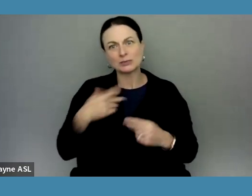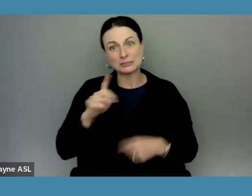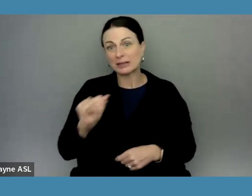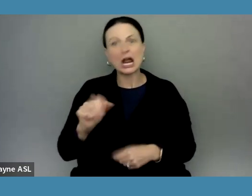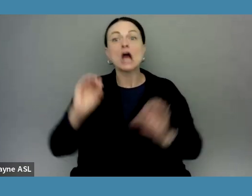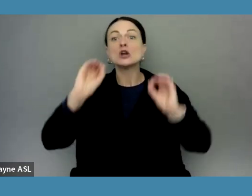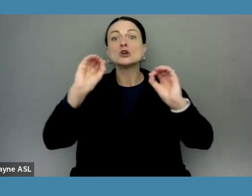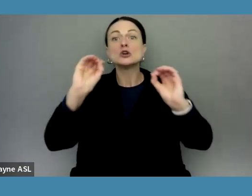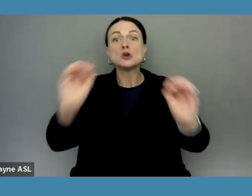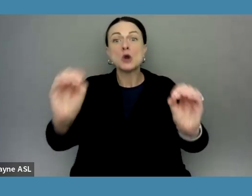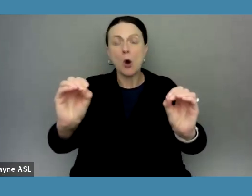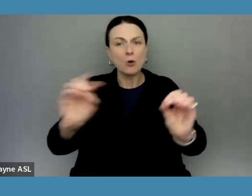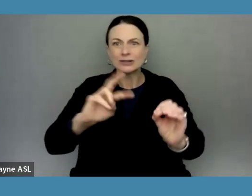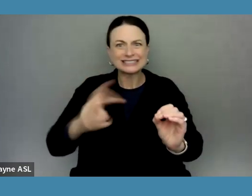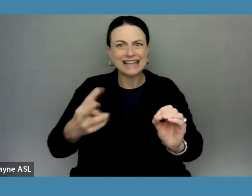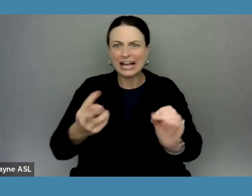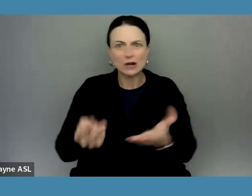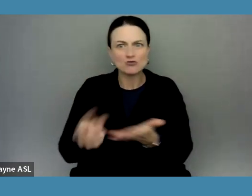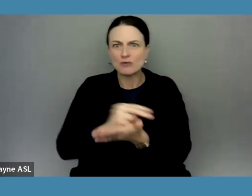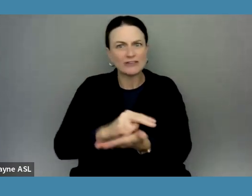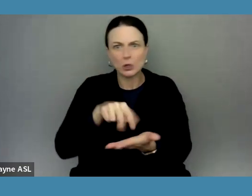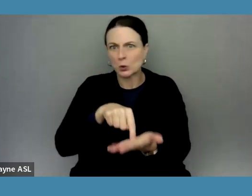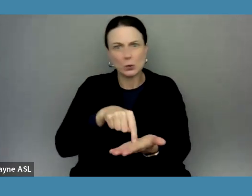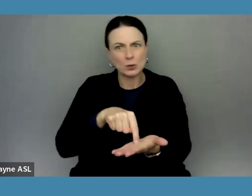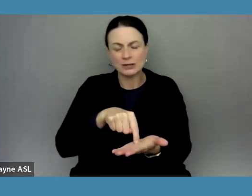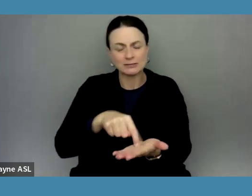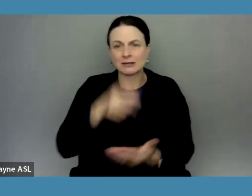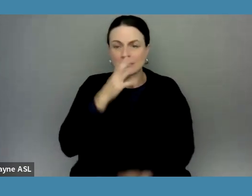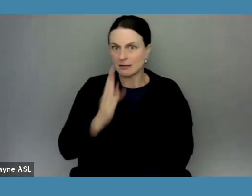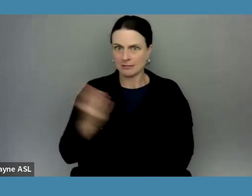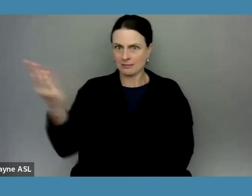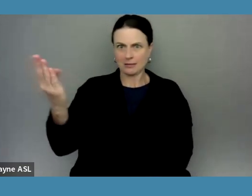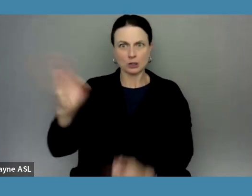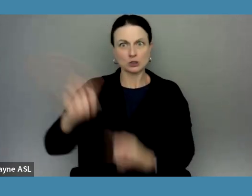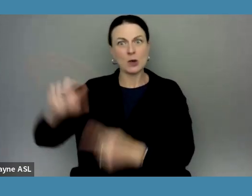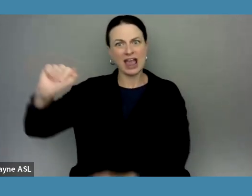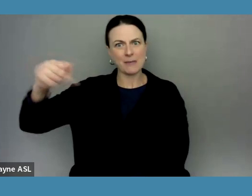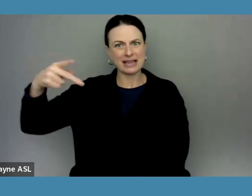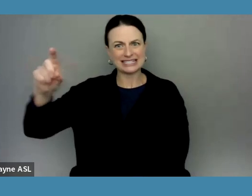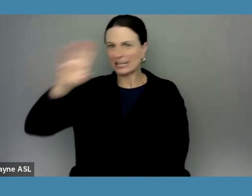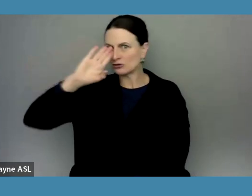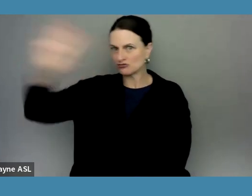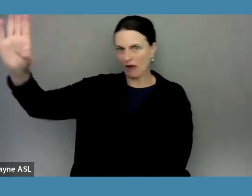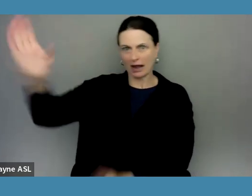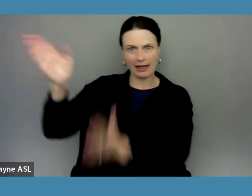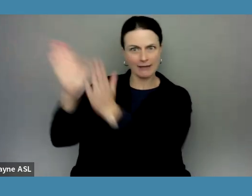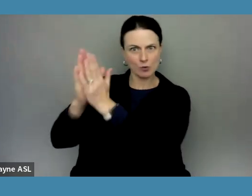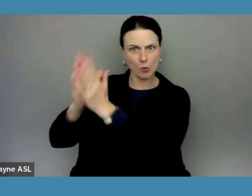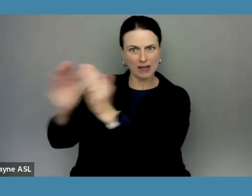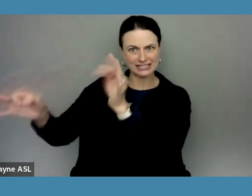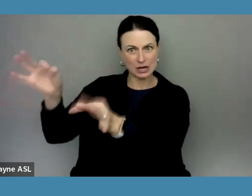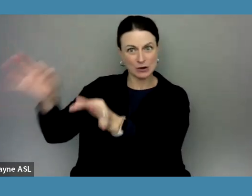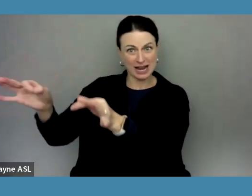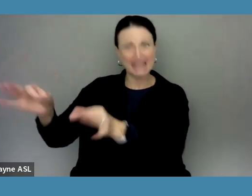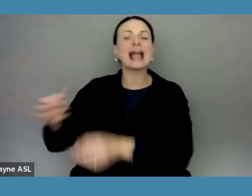The request for fair hearing will will be submitted to APD directly and the fair hearing will be conducted by the Office of Appeal Hearings.